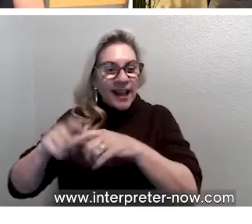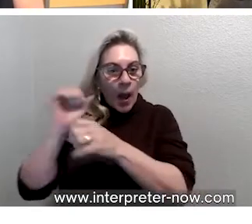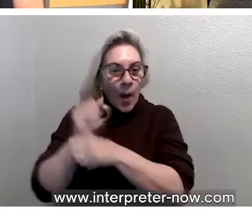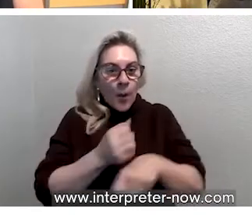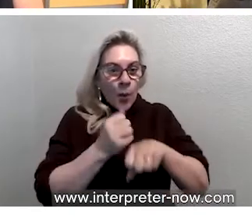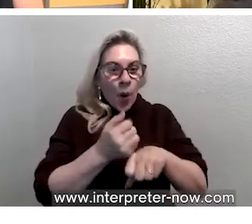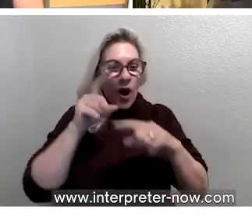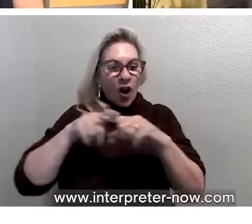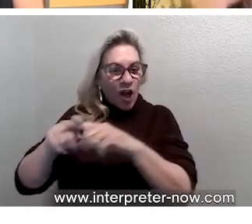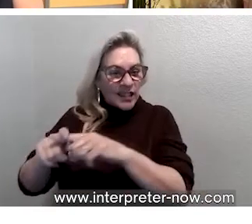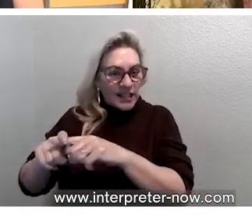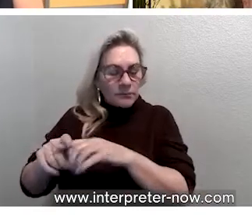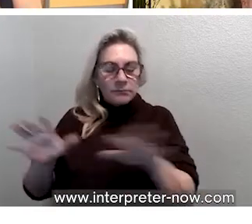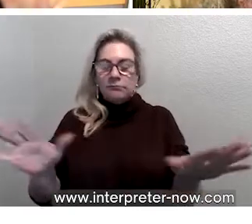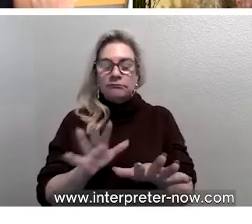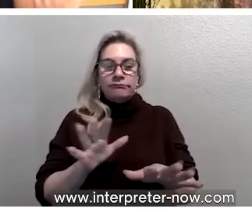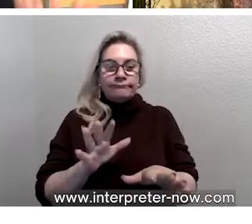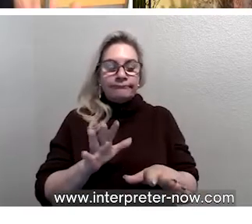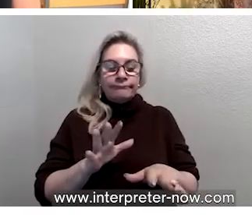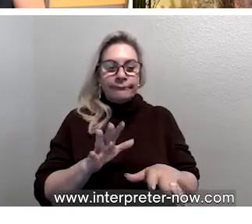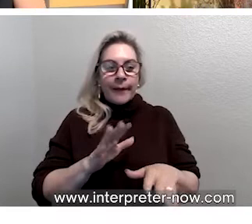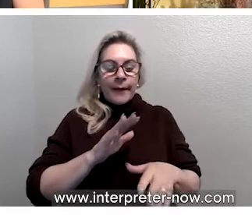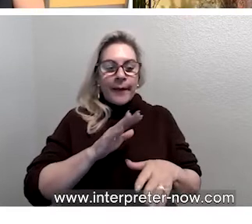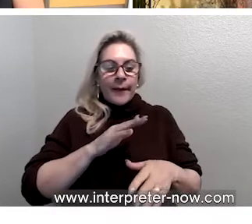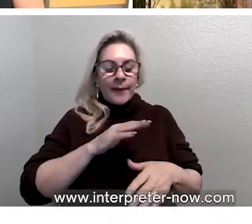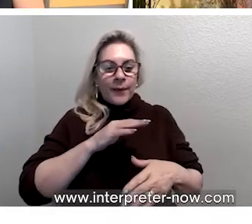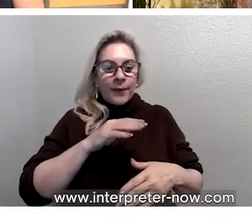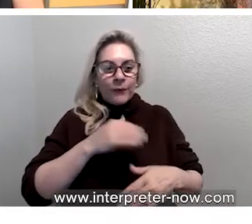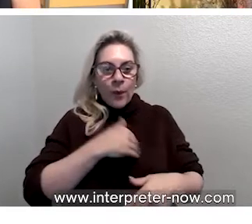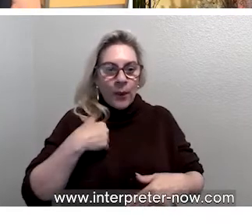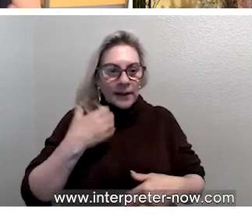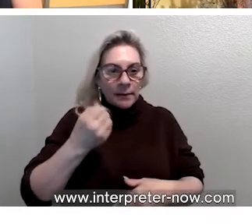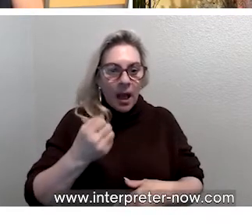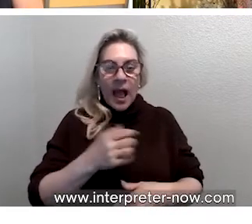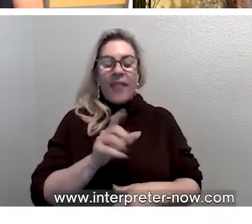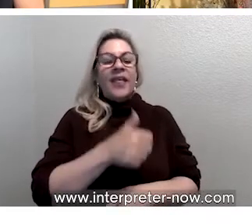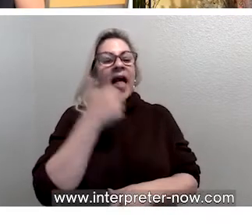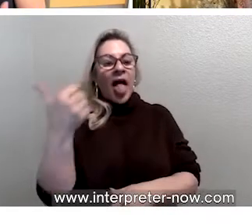My Muslim colleague just didn't pray at work, just decided not to pray at work, and then